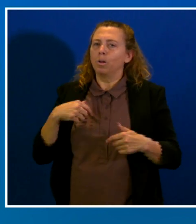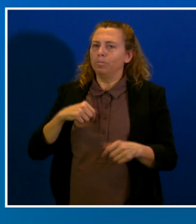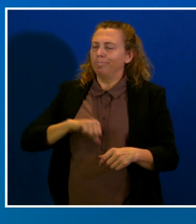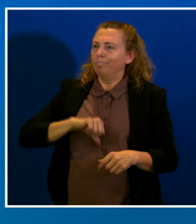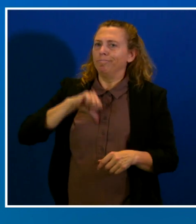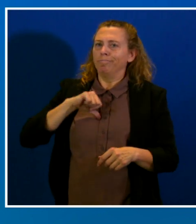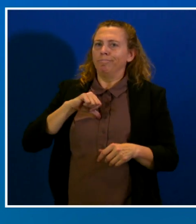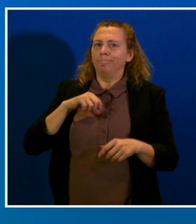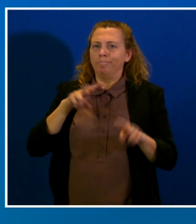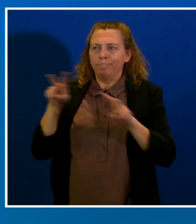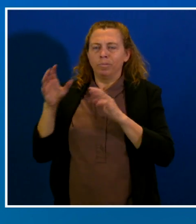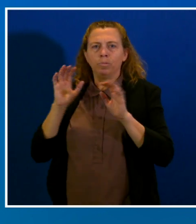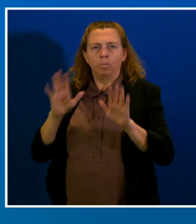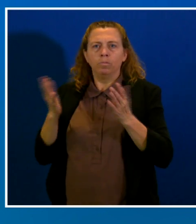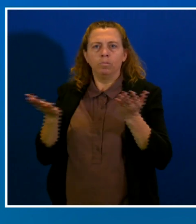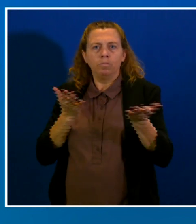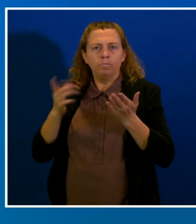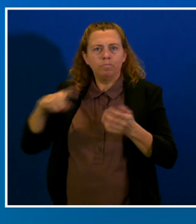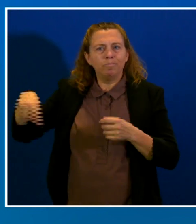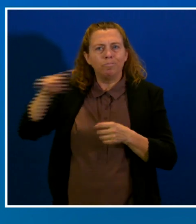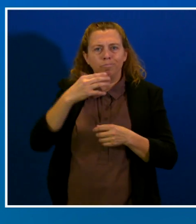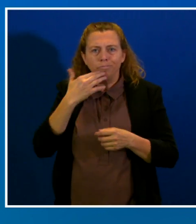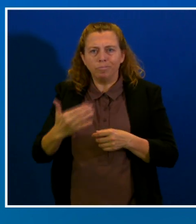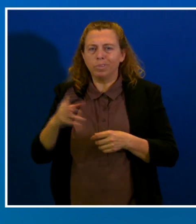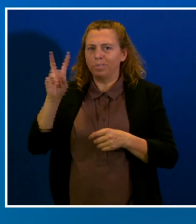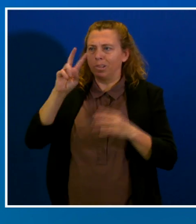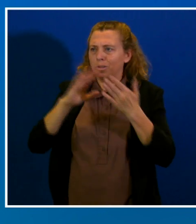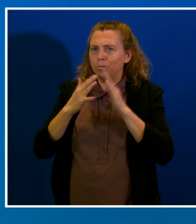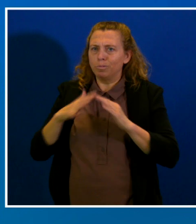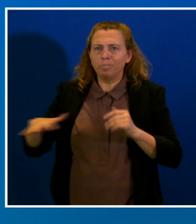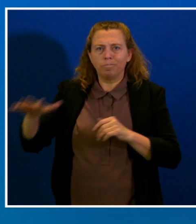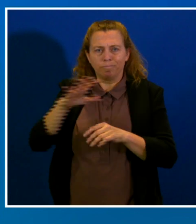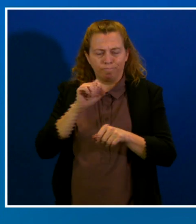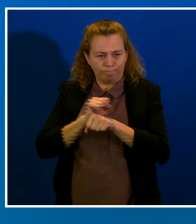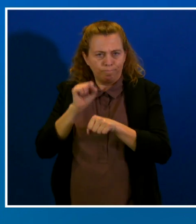city employees have provided to people seeking the COVID-19 testing.